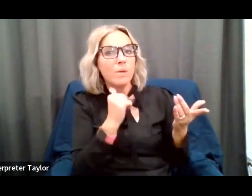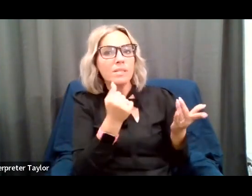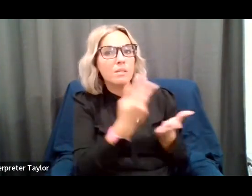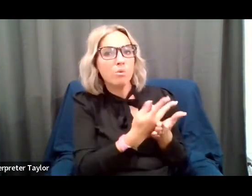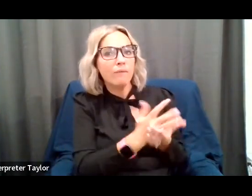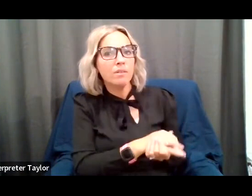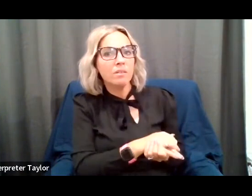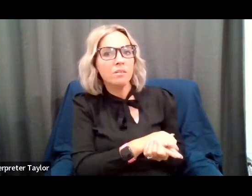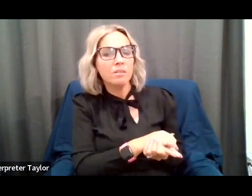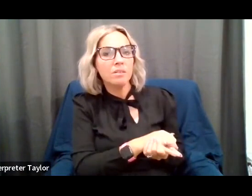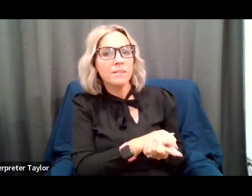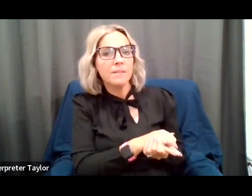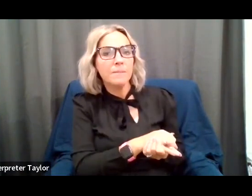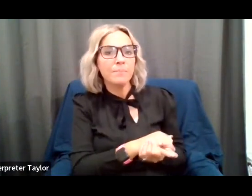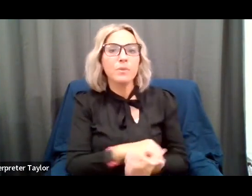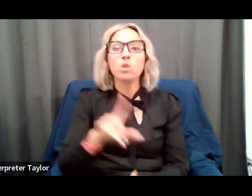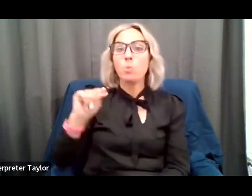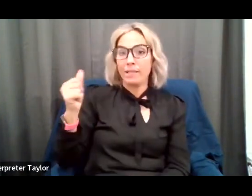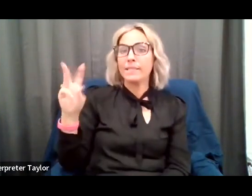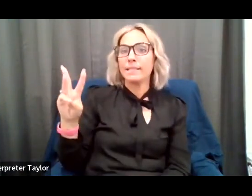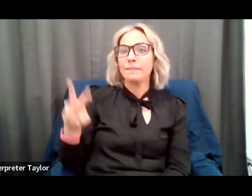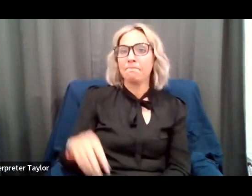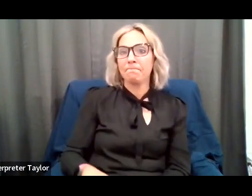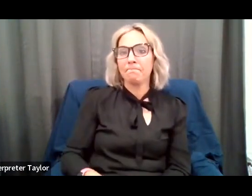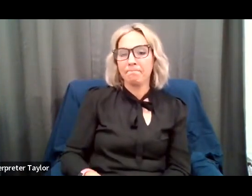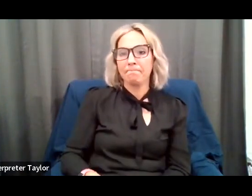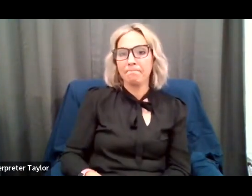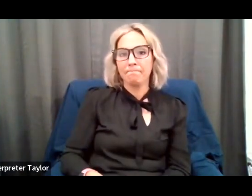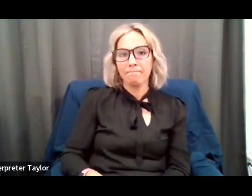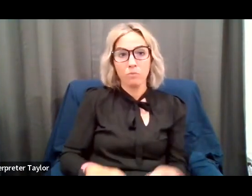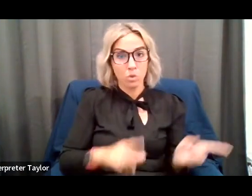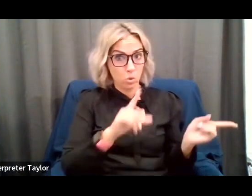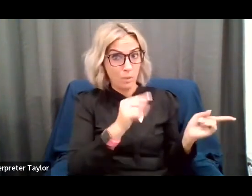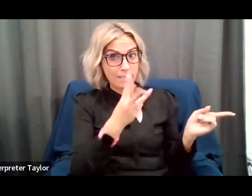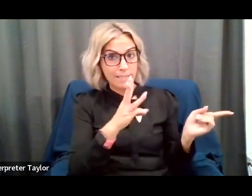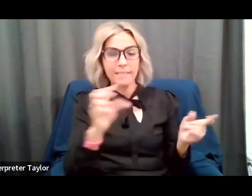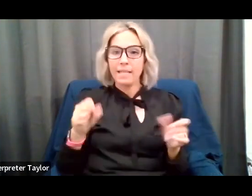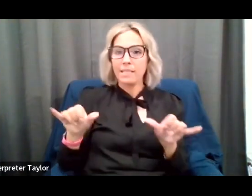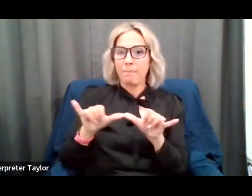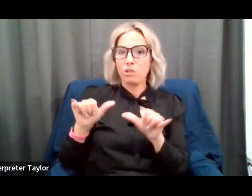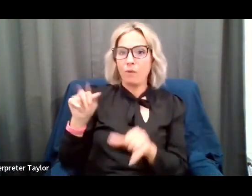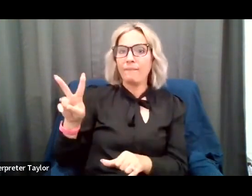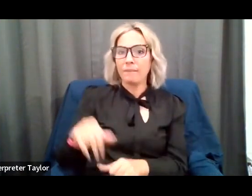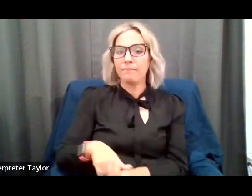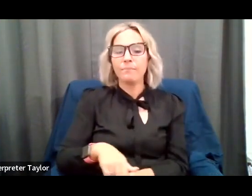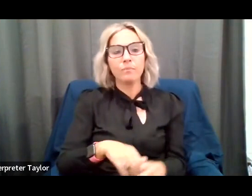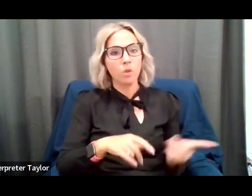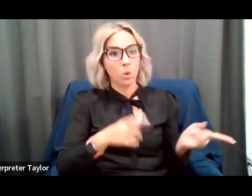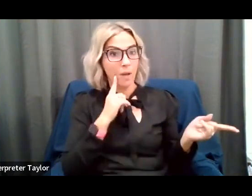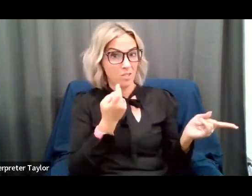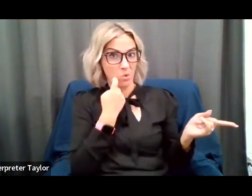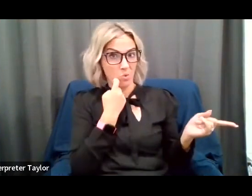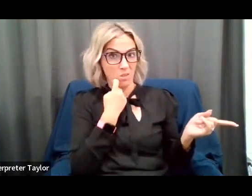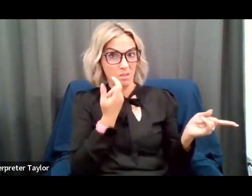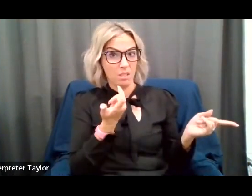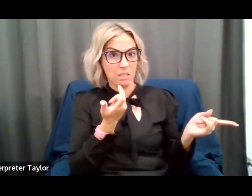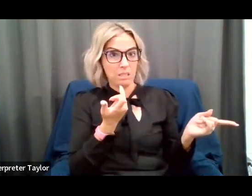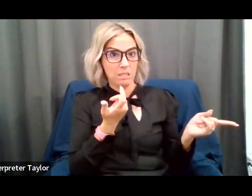2016. [2016?] Yes, Measure AV was- So during the last, uh, census,